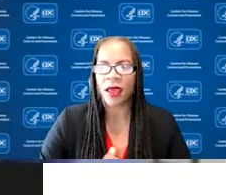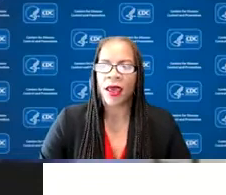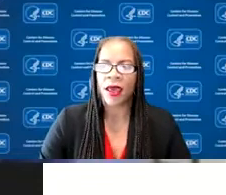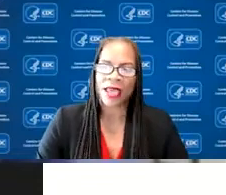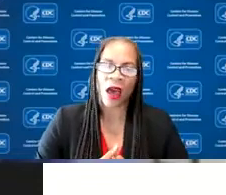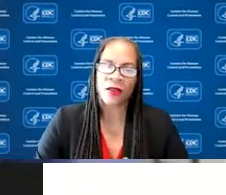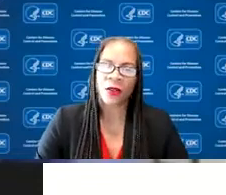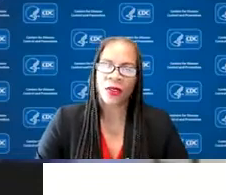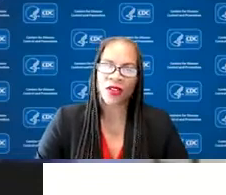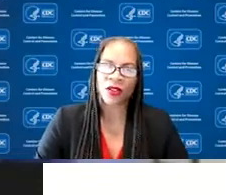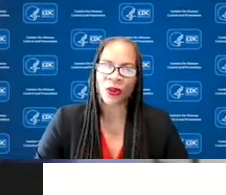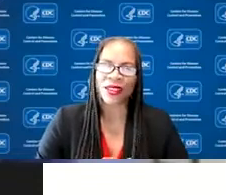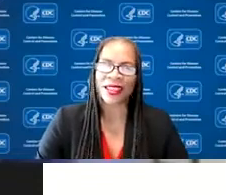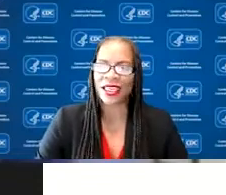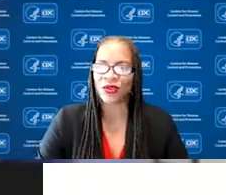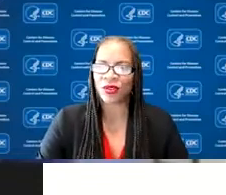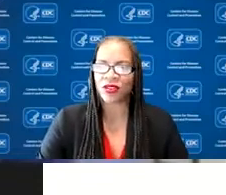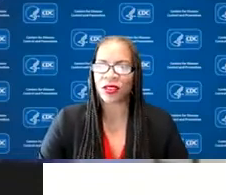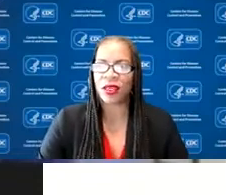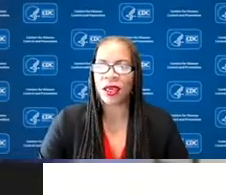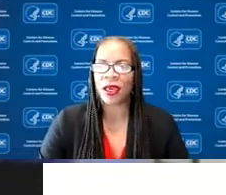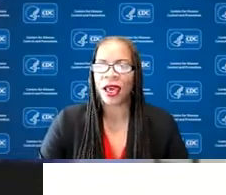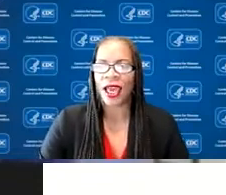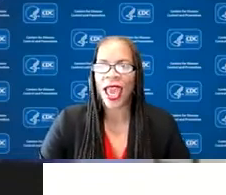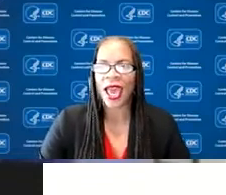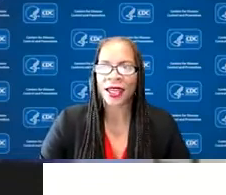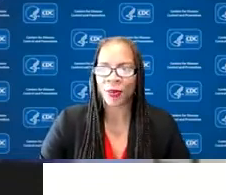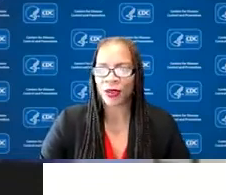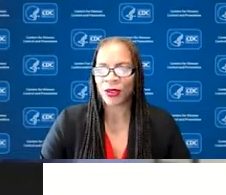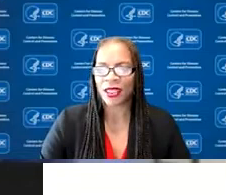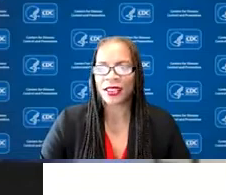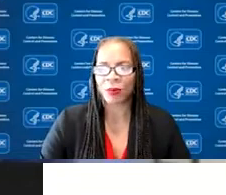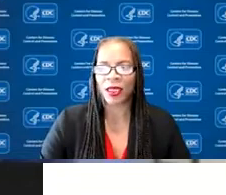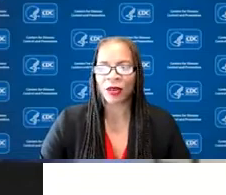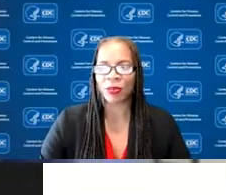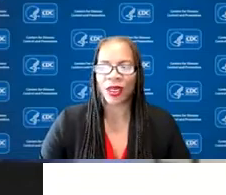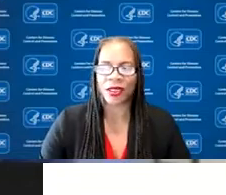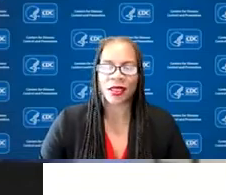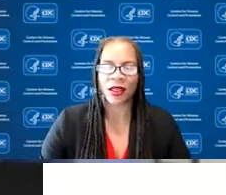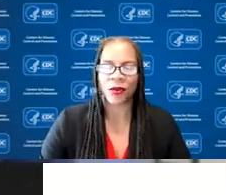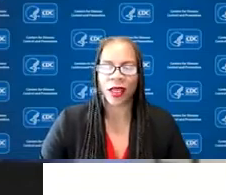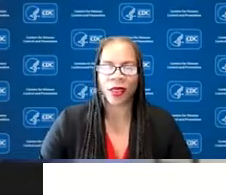As also was mentioned during the introduction, I had an opportunity to be deployed to Saudi Arabia